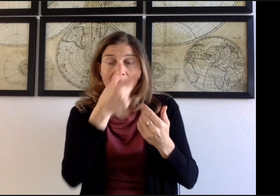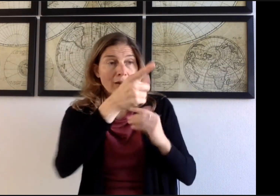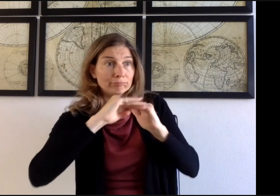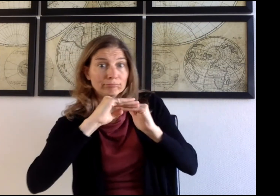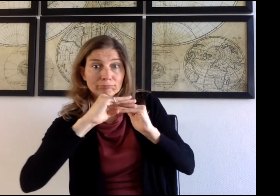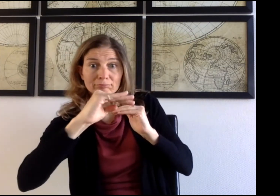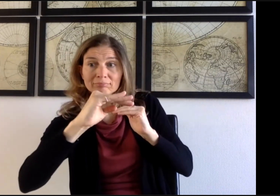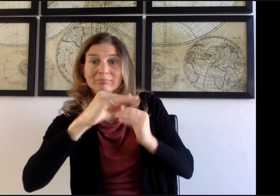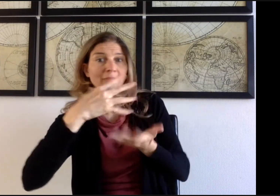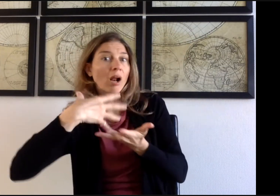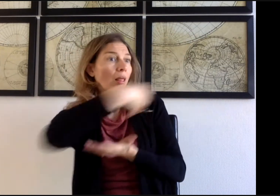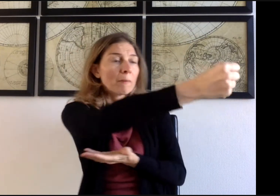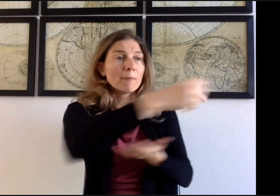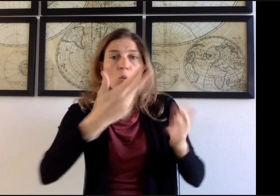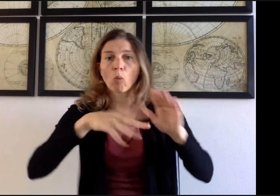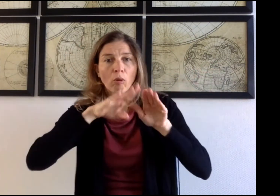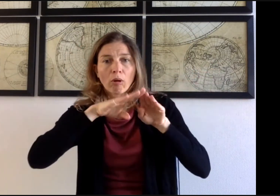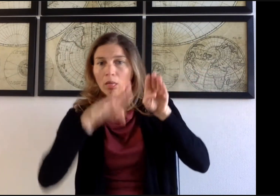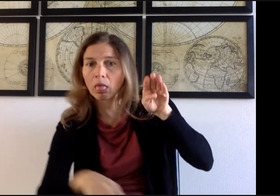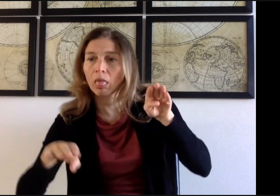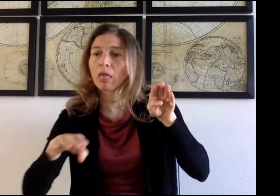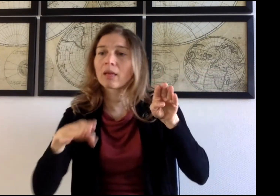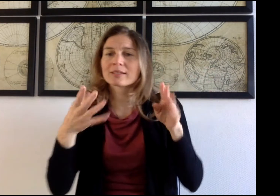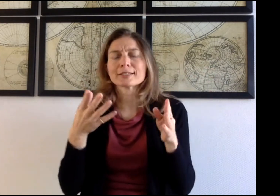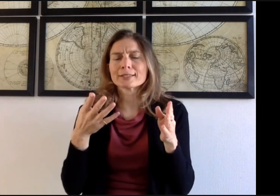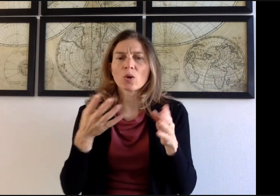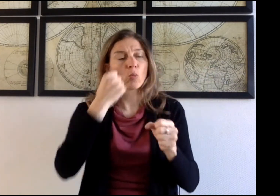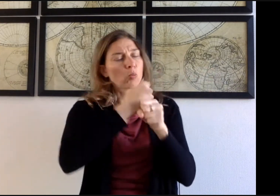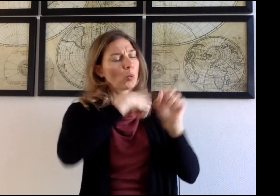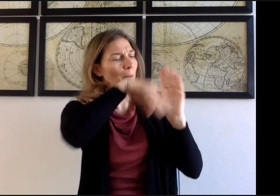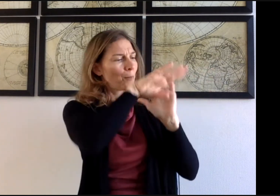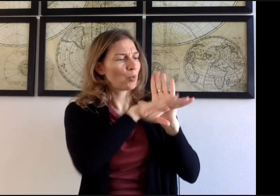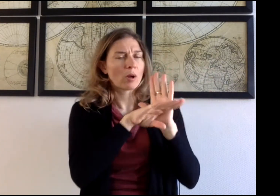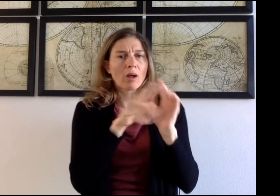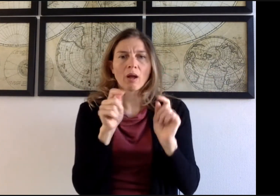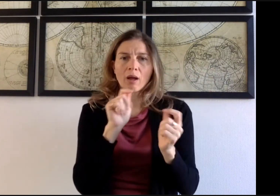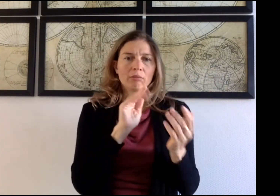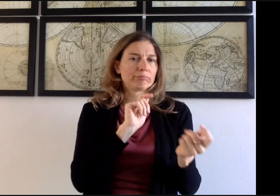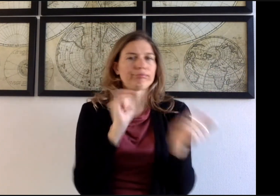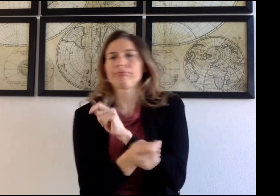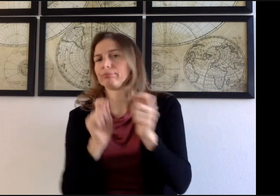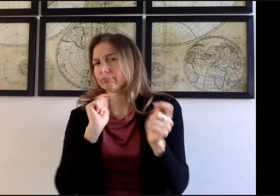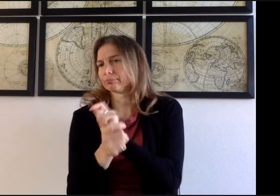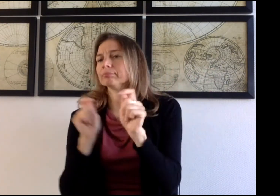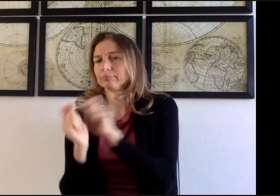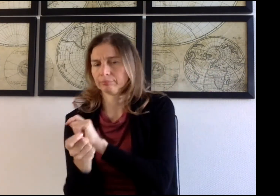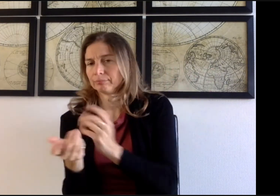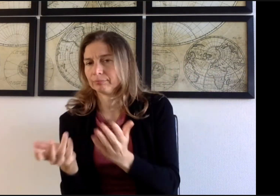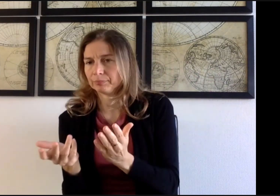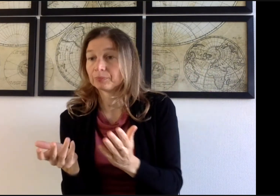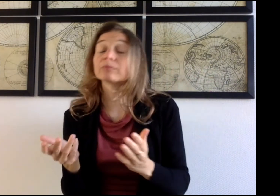And adjust our work program for this year and next year. Here we've had a lot of help from the board of EDF